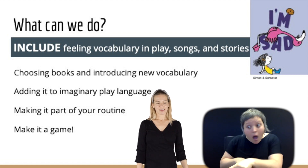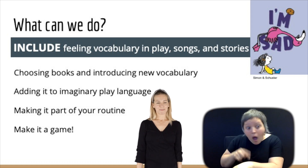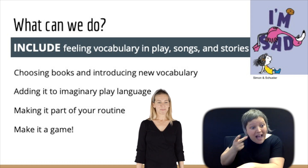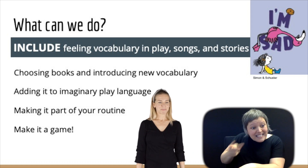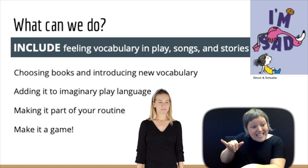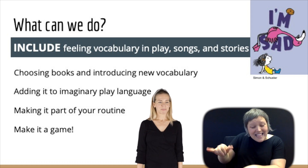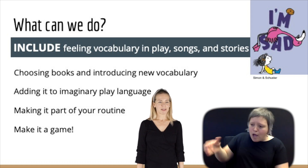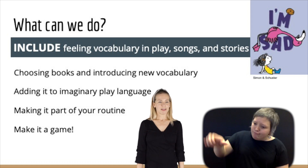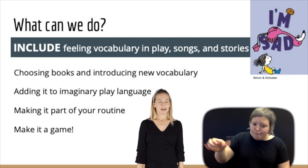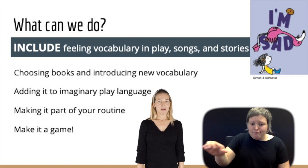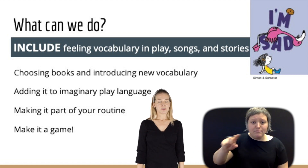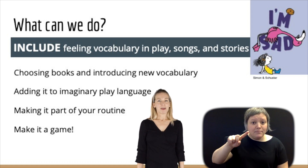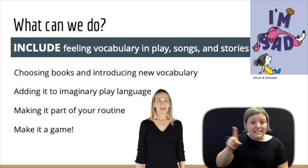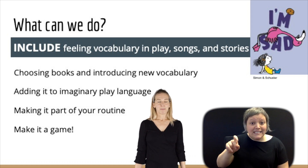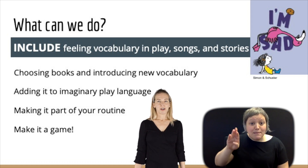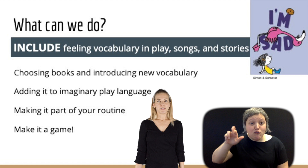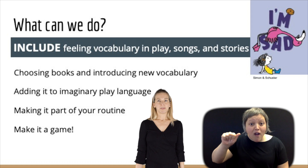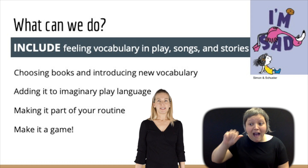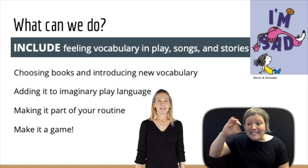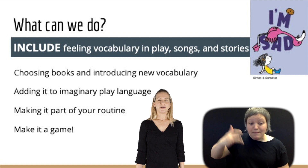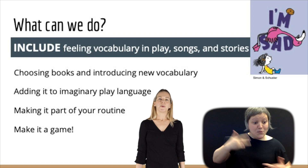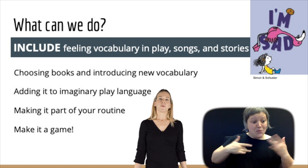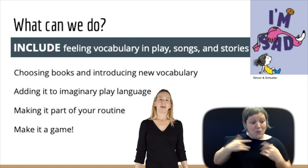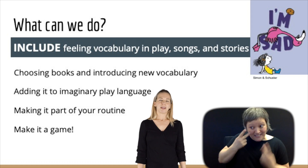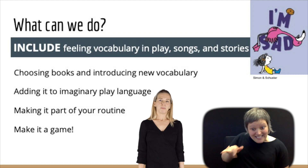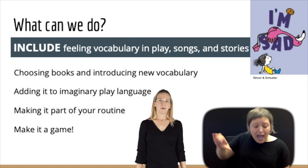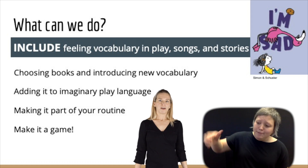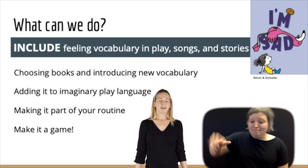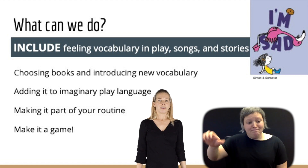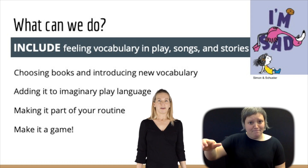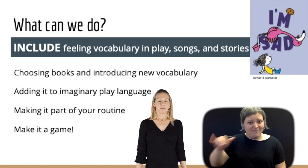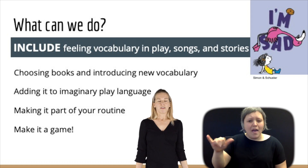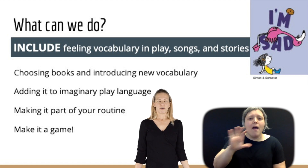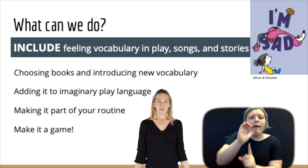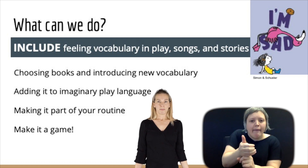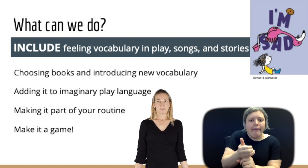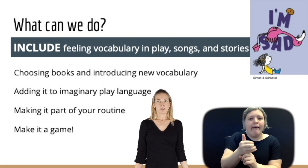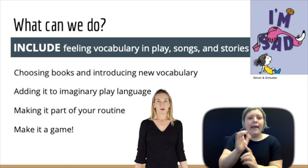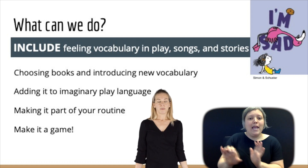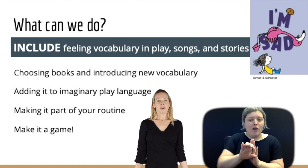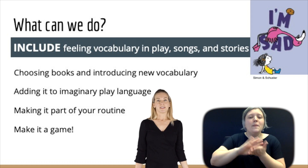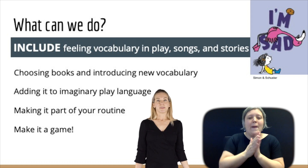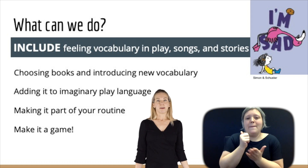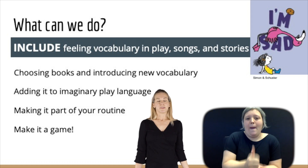Things like that. So making it a part of your routine will make it more part of the norm.